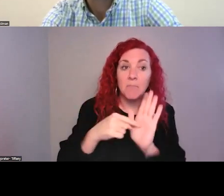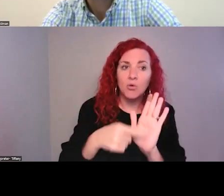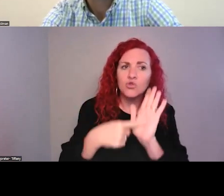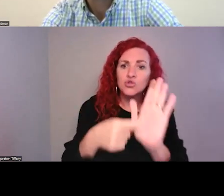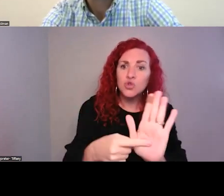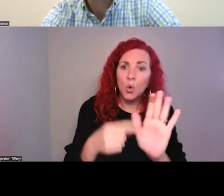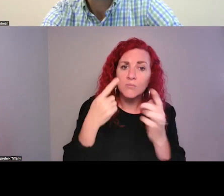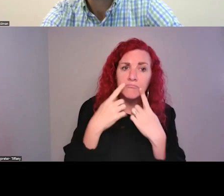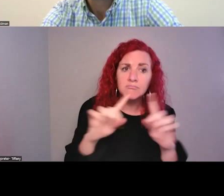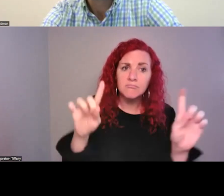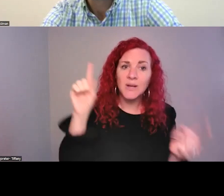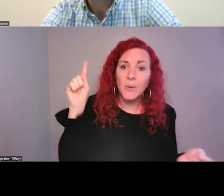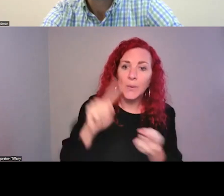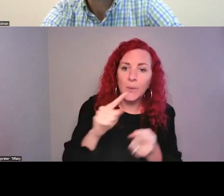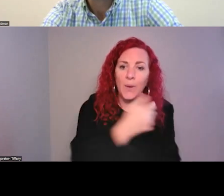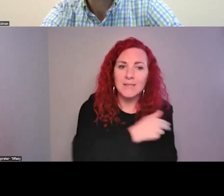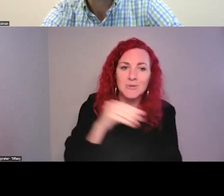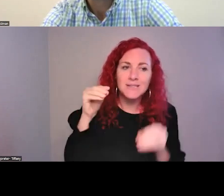DECREASES IN HOSPITAL SPENDING THAT WERE GREATER THAN INCREASES